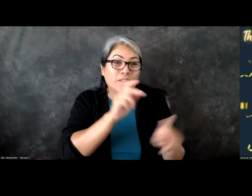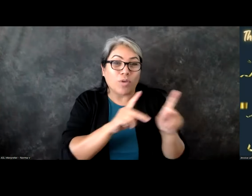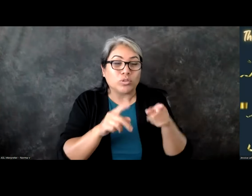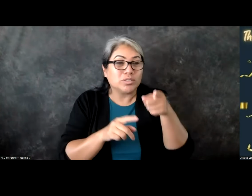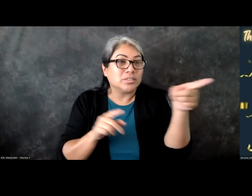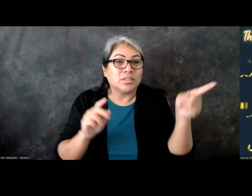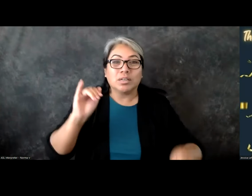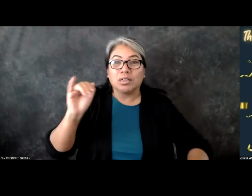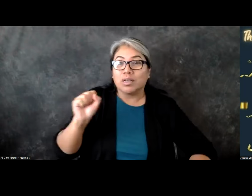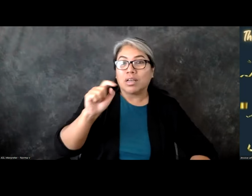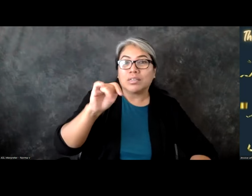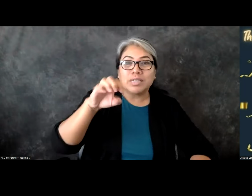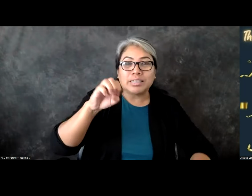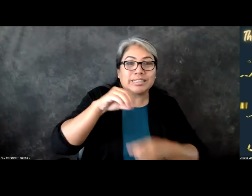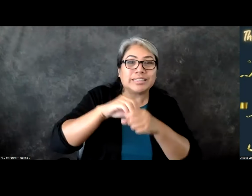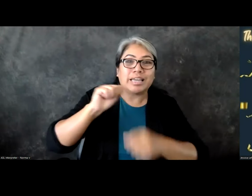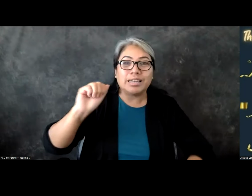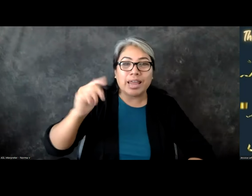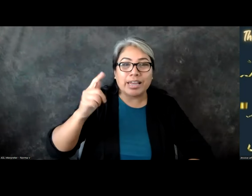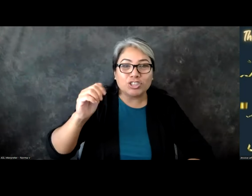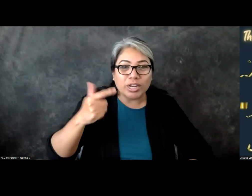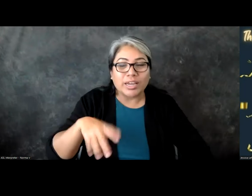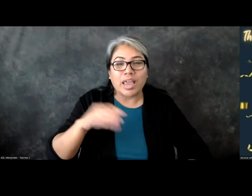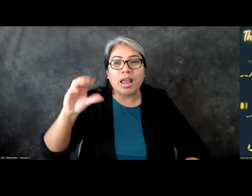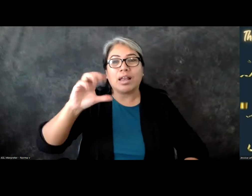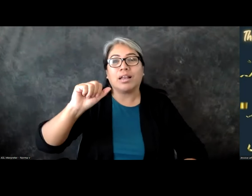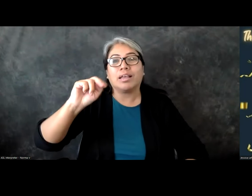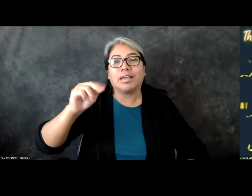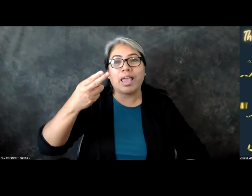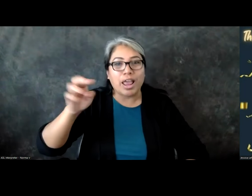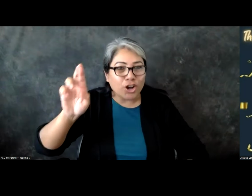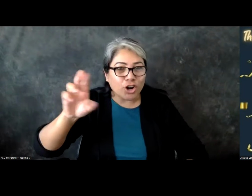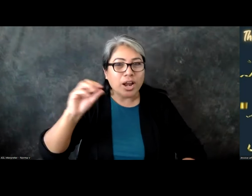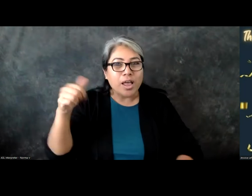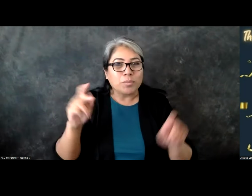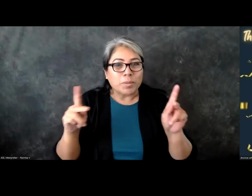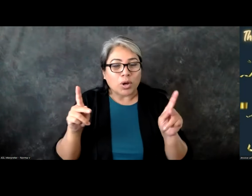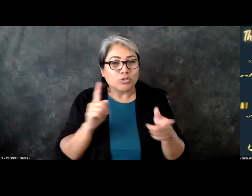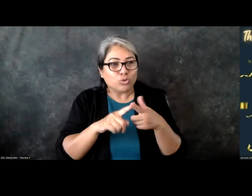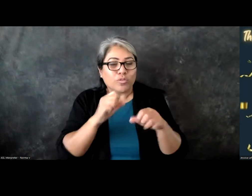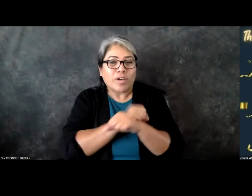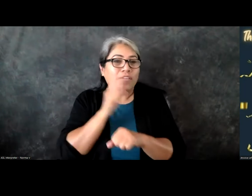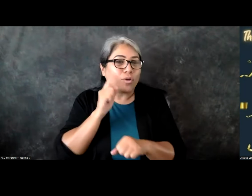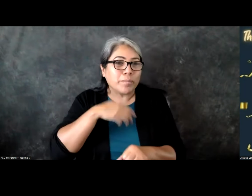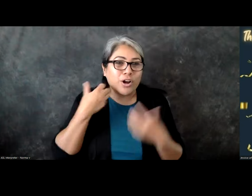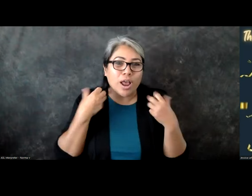& Disability Action. And we at SDA are really proud to